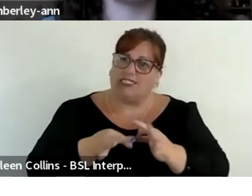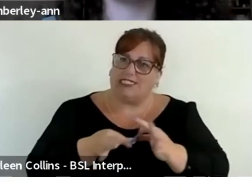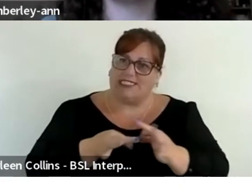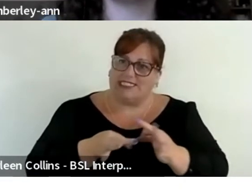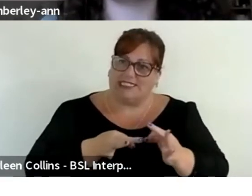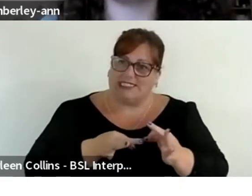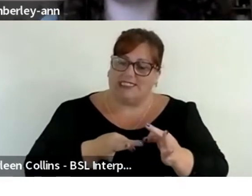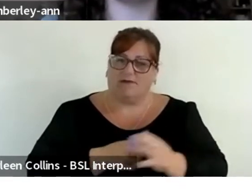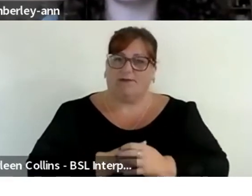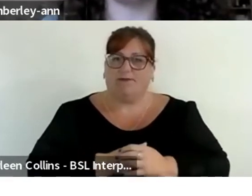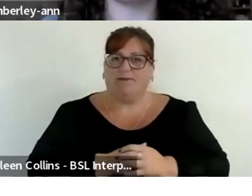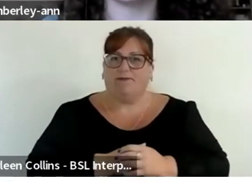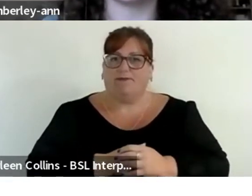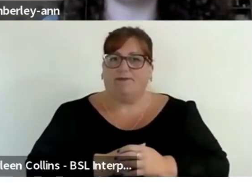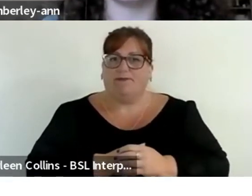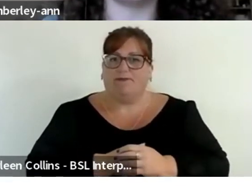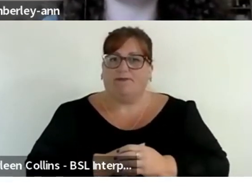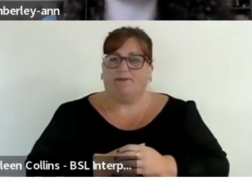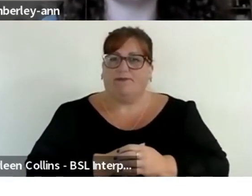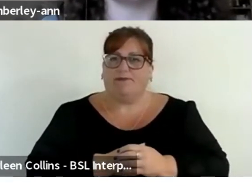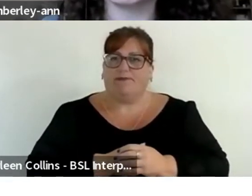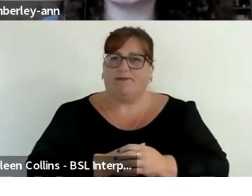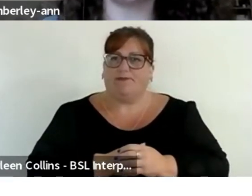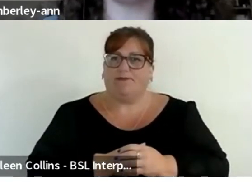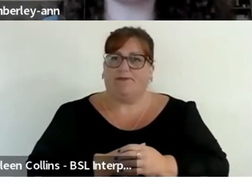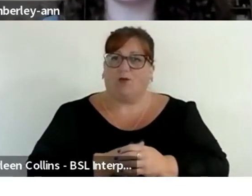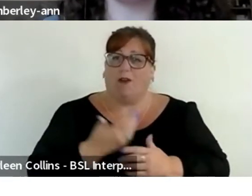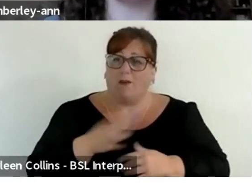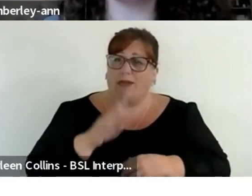We have taken steps to review our recruitment processes.